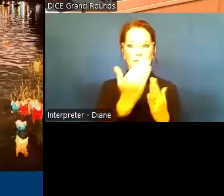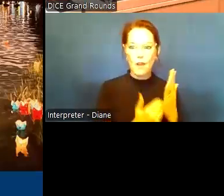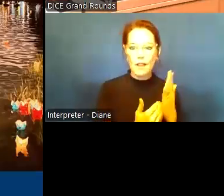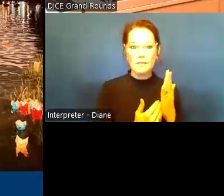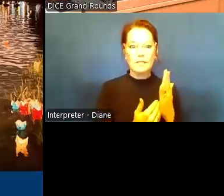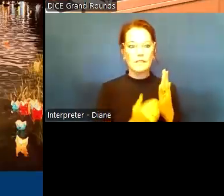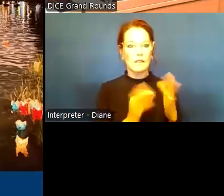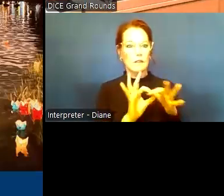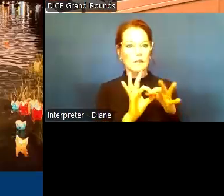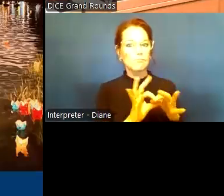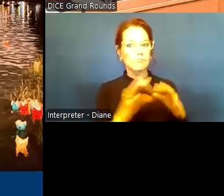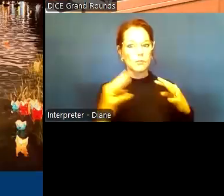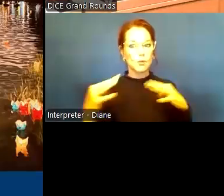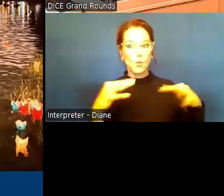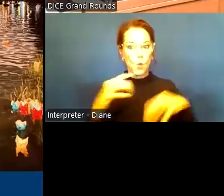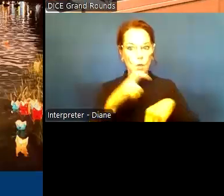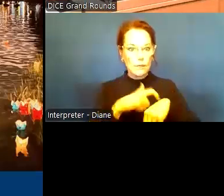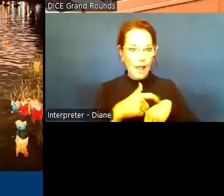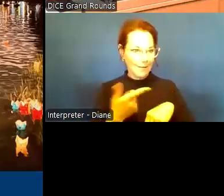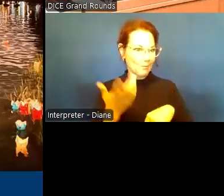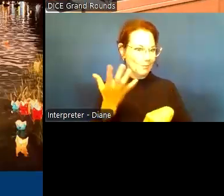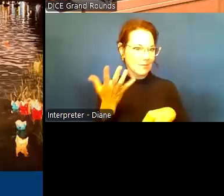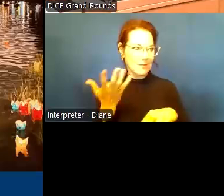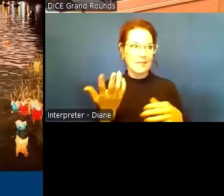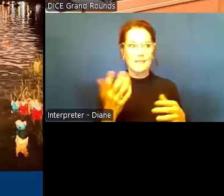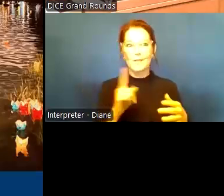war time in terms of what was available for ingredients and the cooking techniques I had